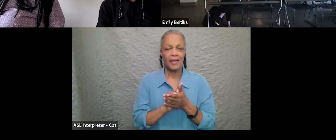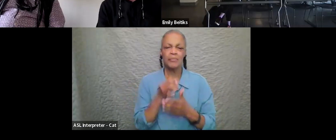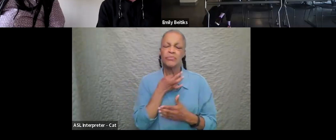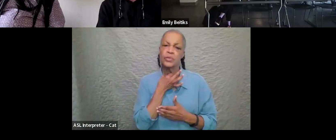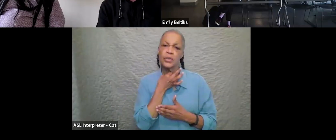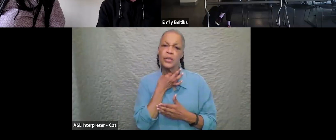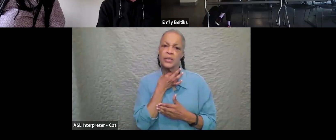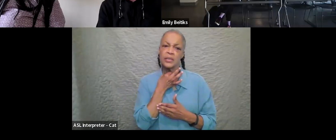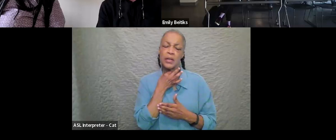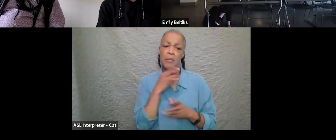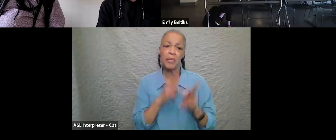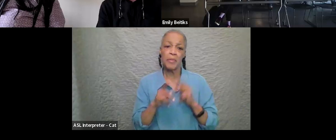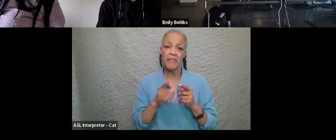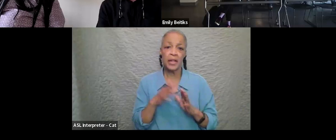the disillusionment of coming into the knowing.